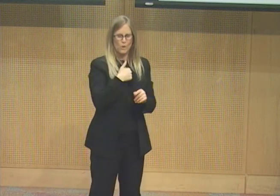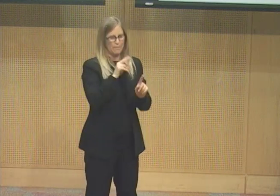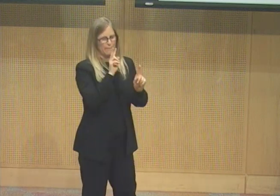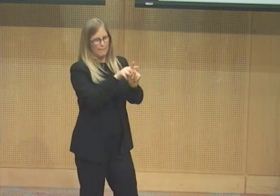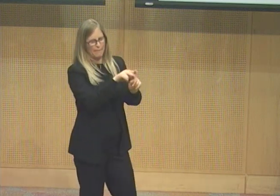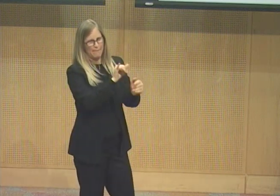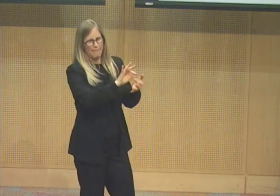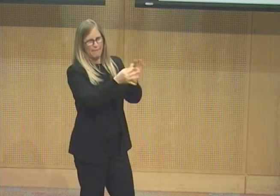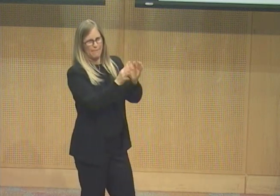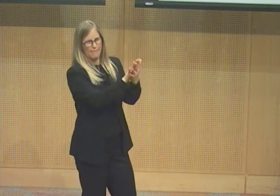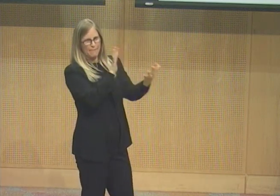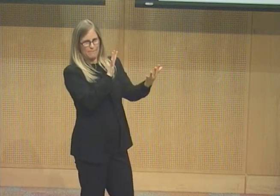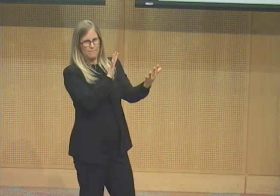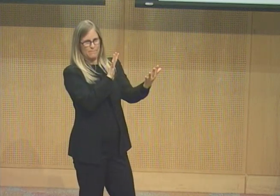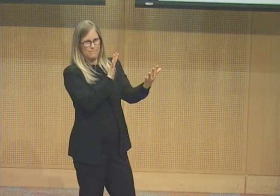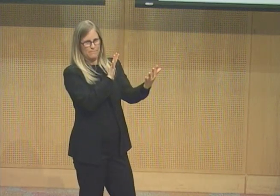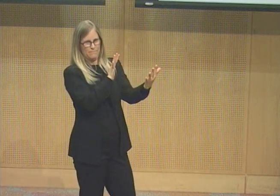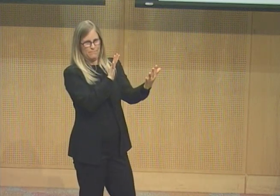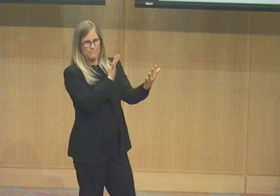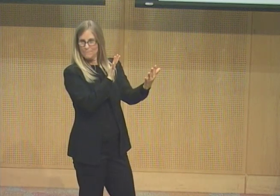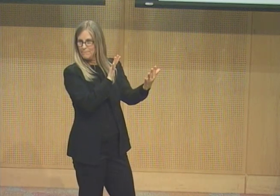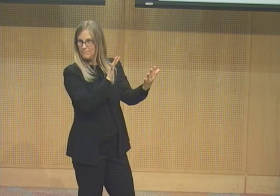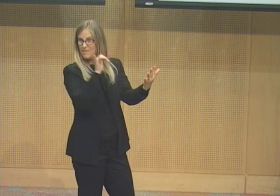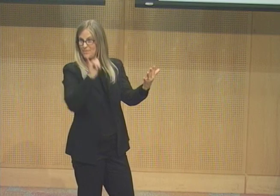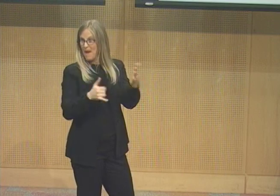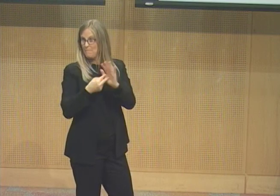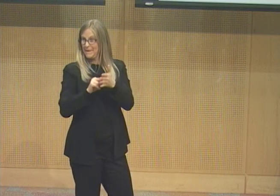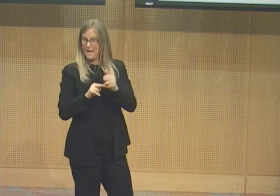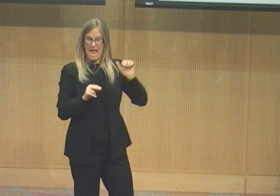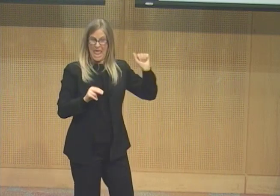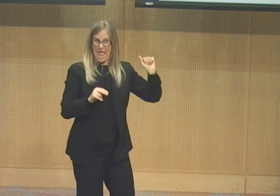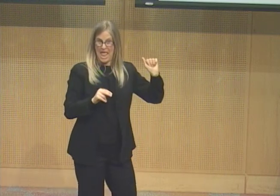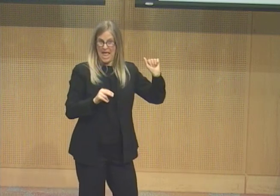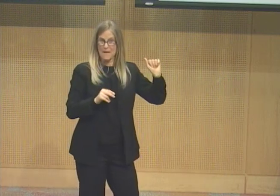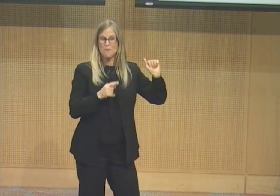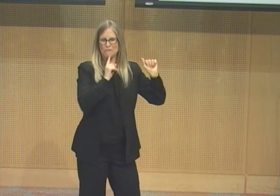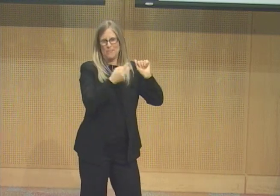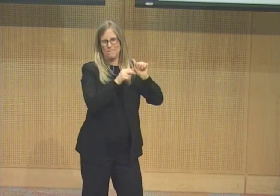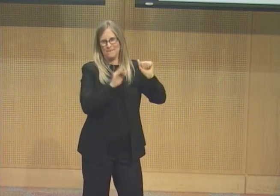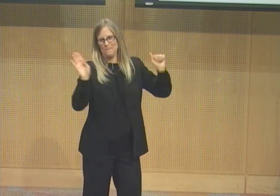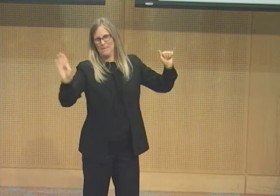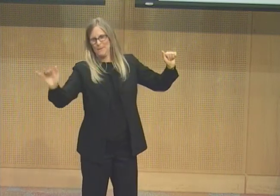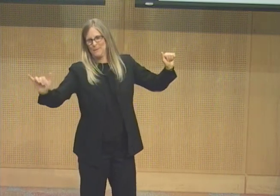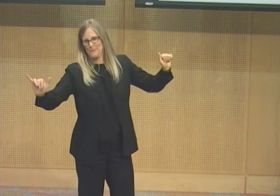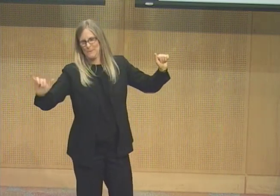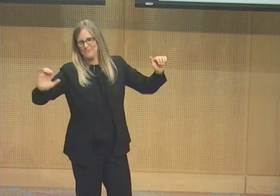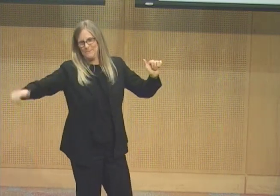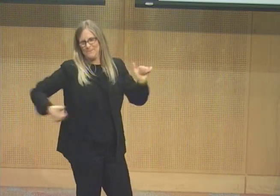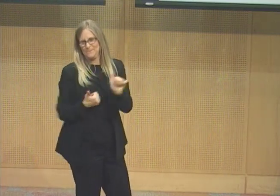then we understand if someone accepted a cash gift from another, then they are corrupt, so in this case,